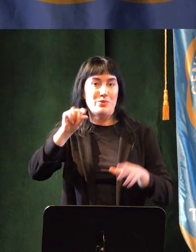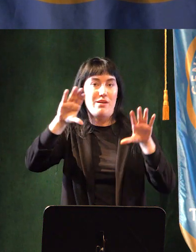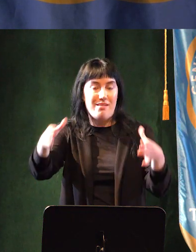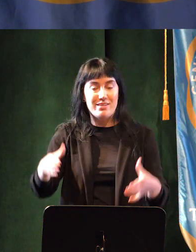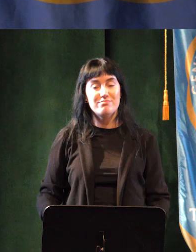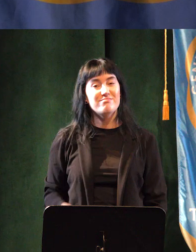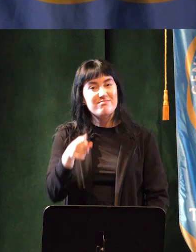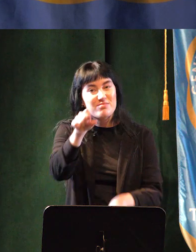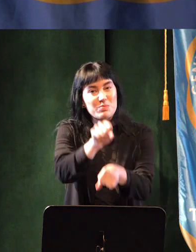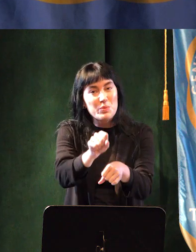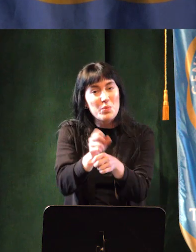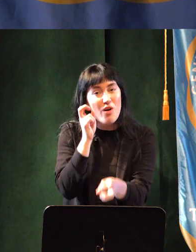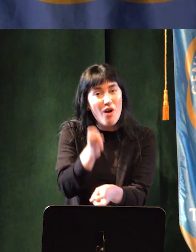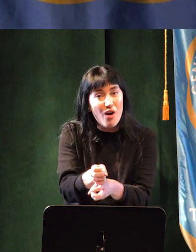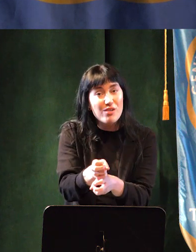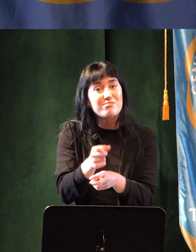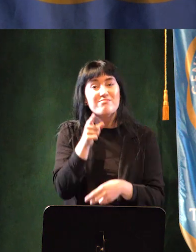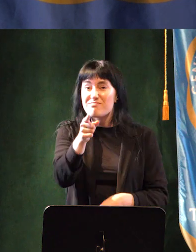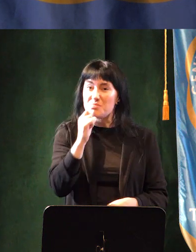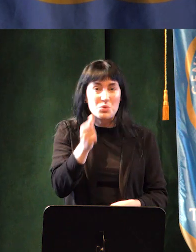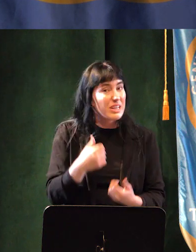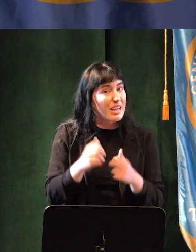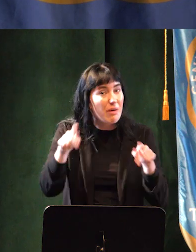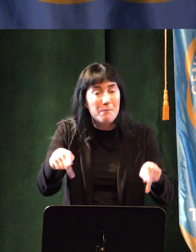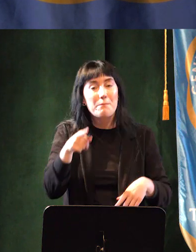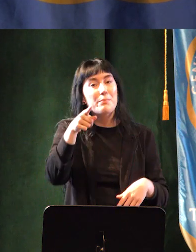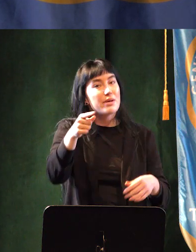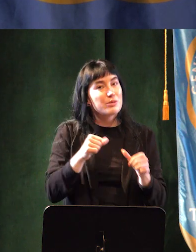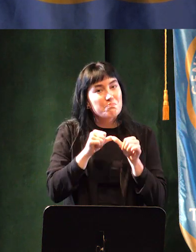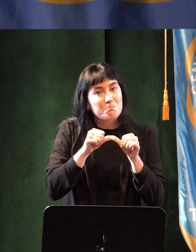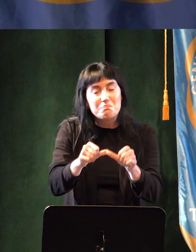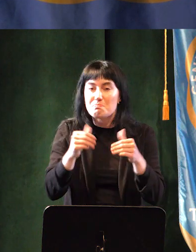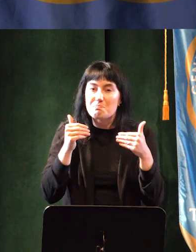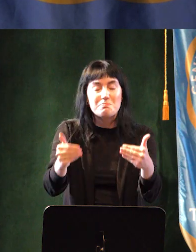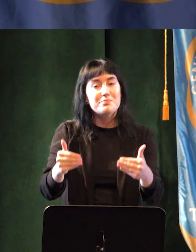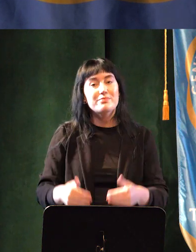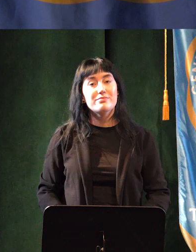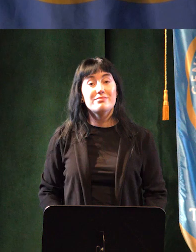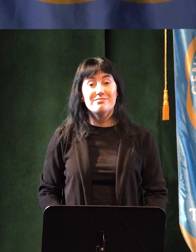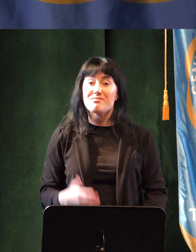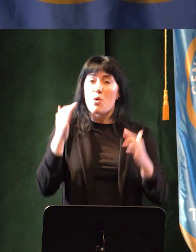you worked hard you didn't give up and you didn't give in may these unique